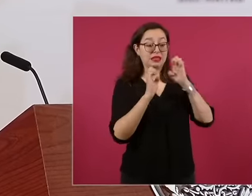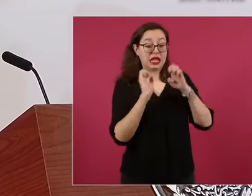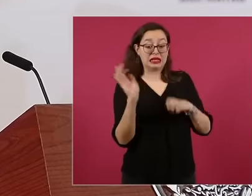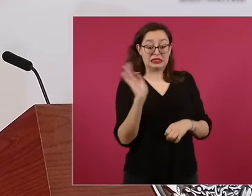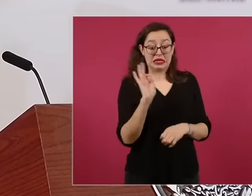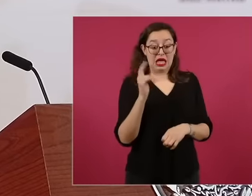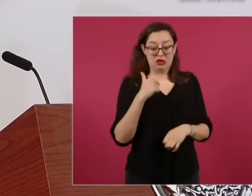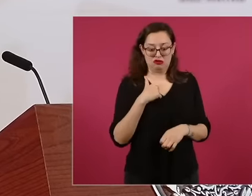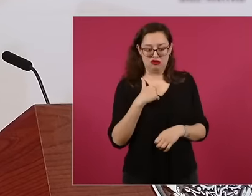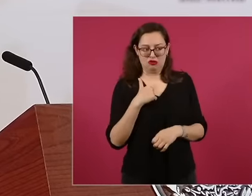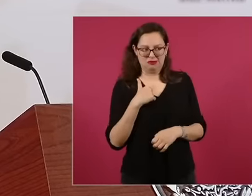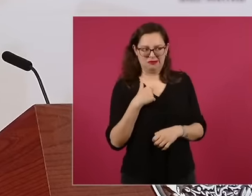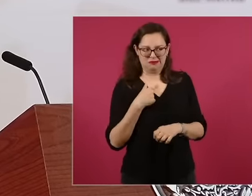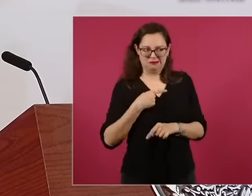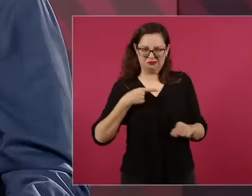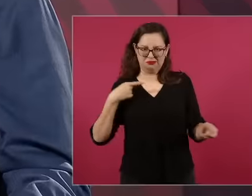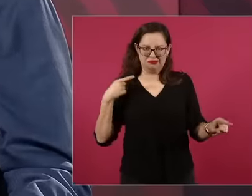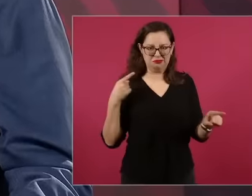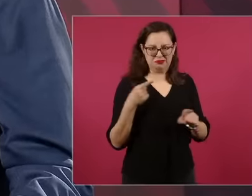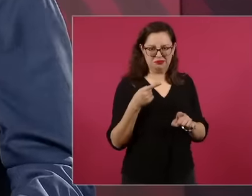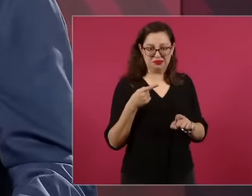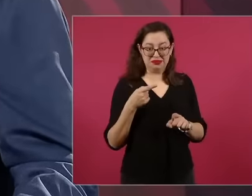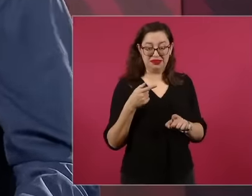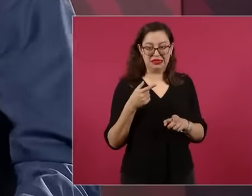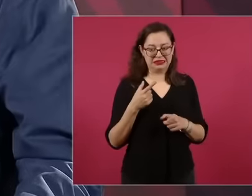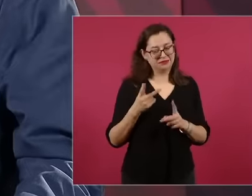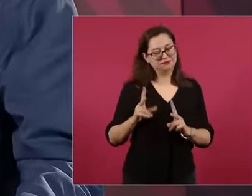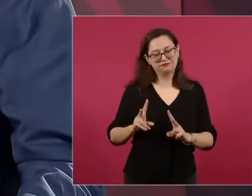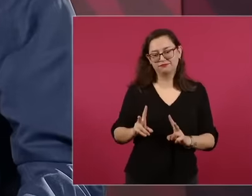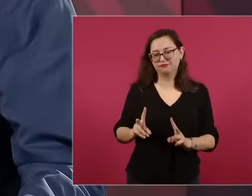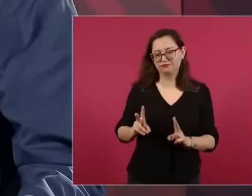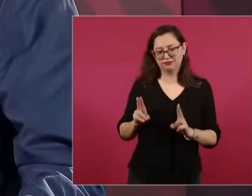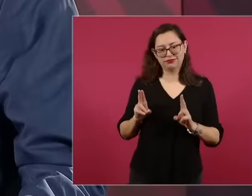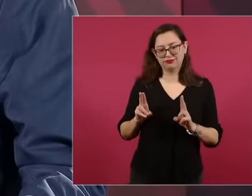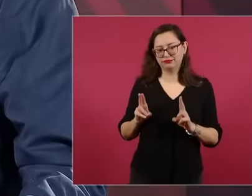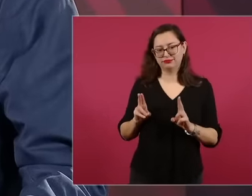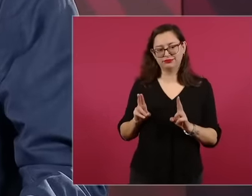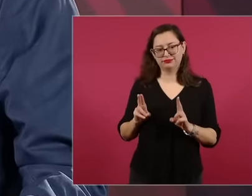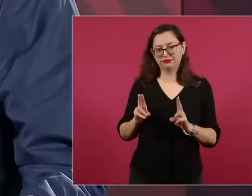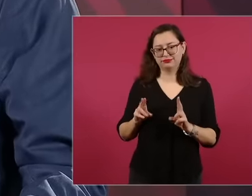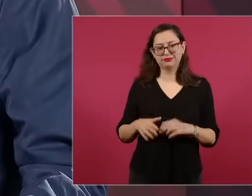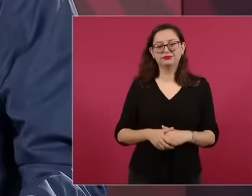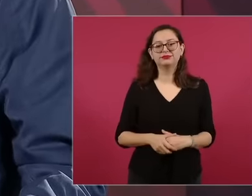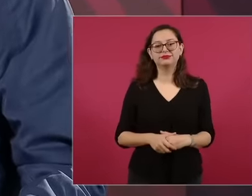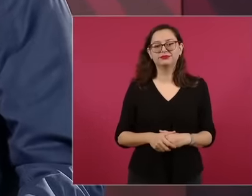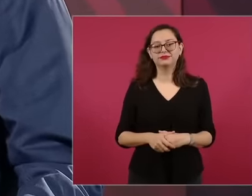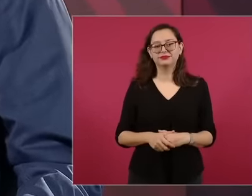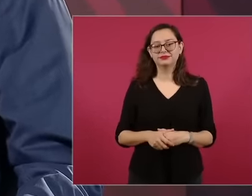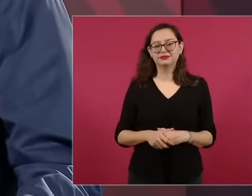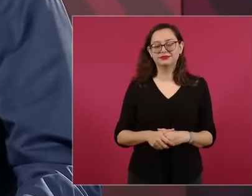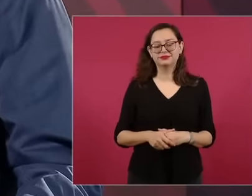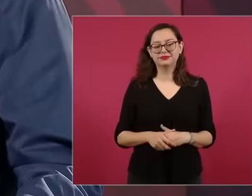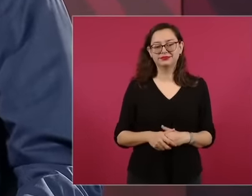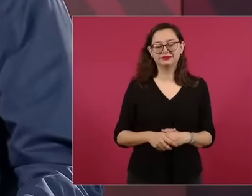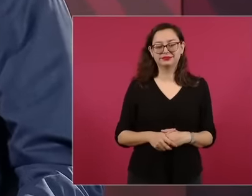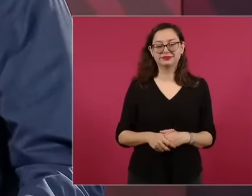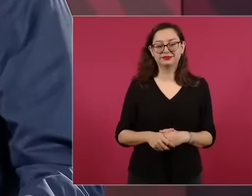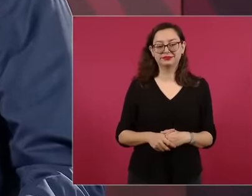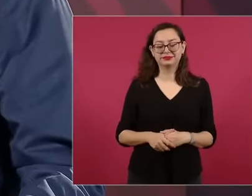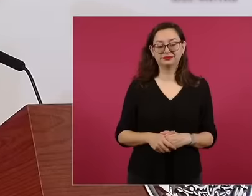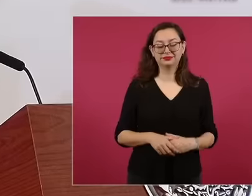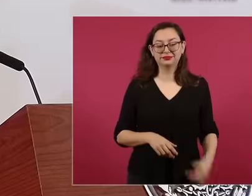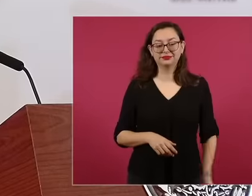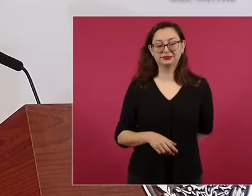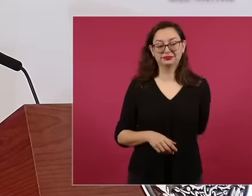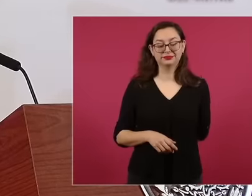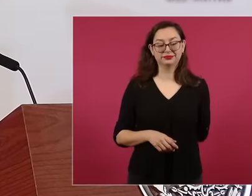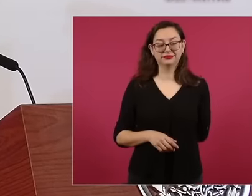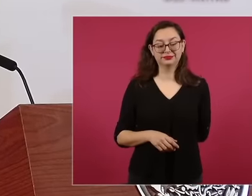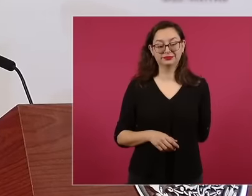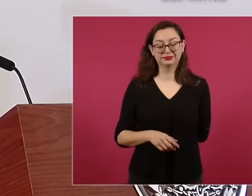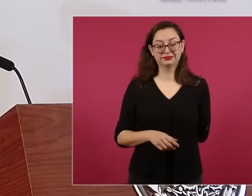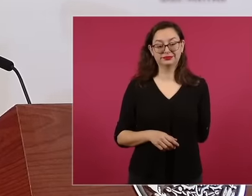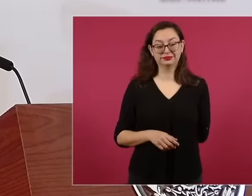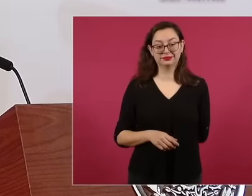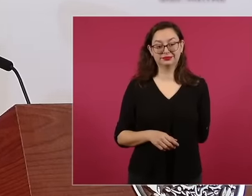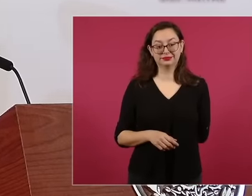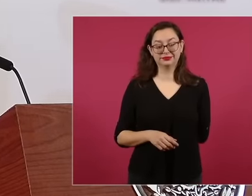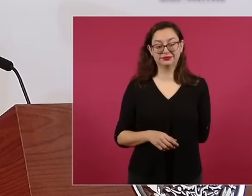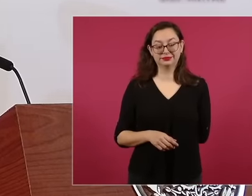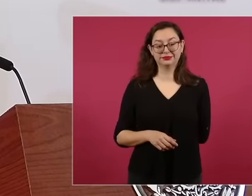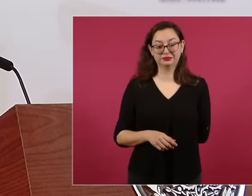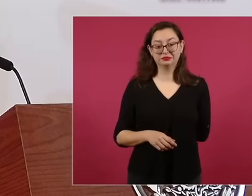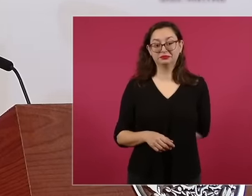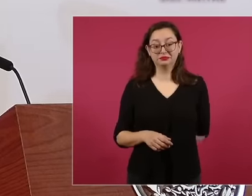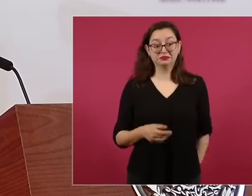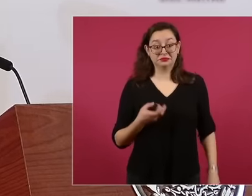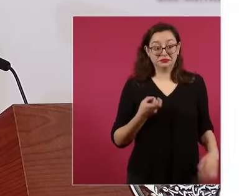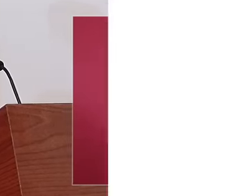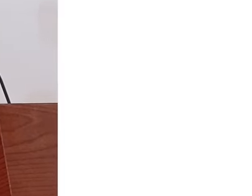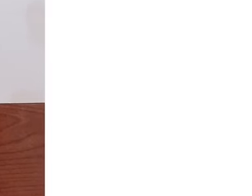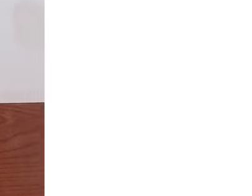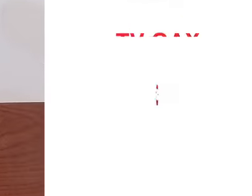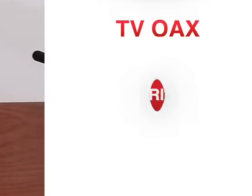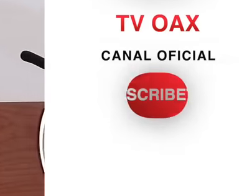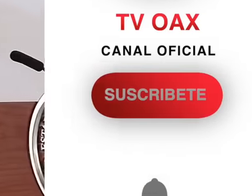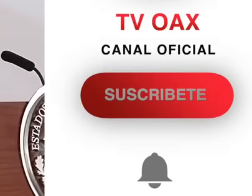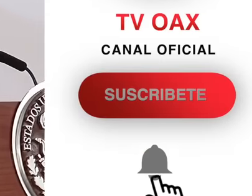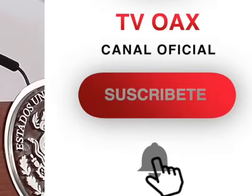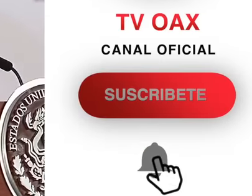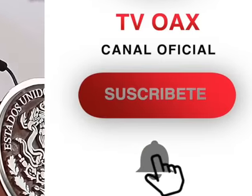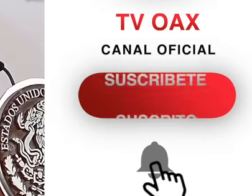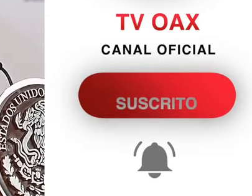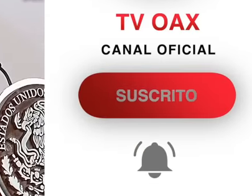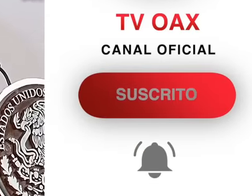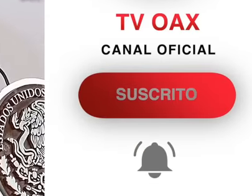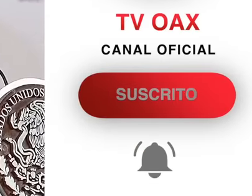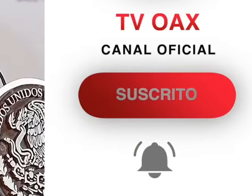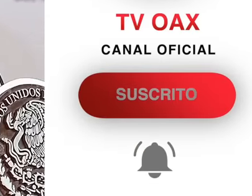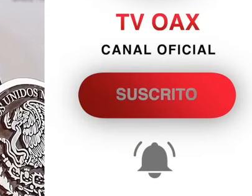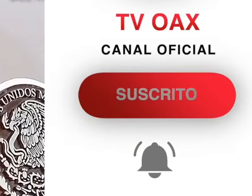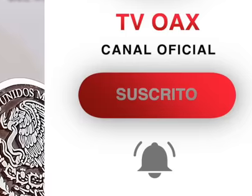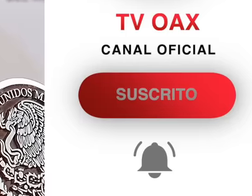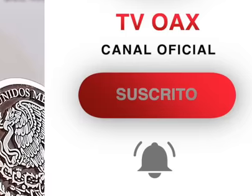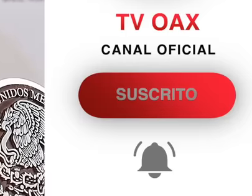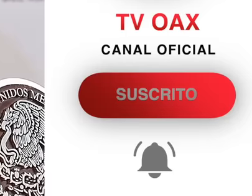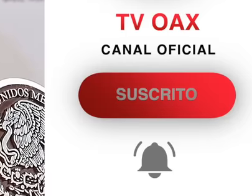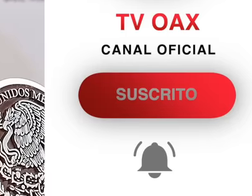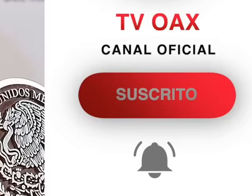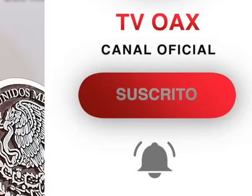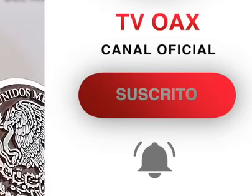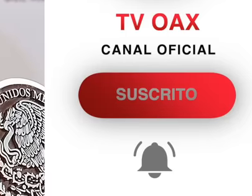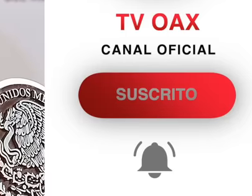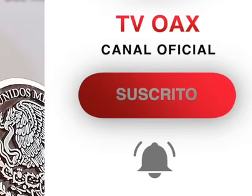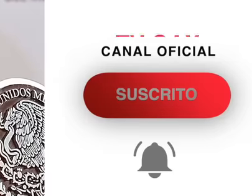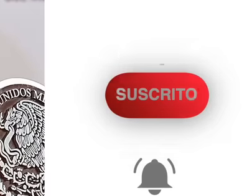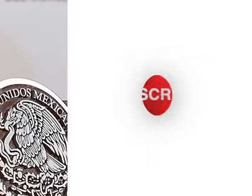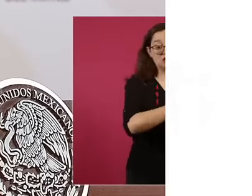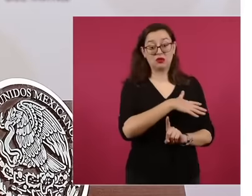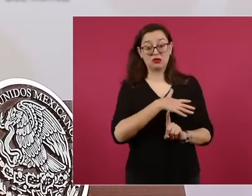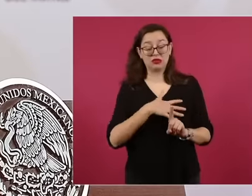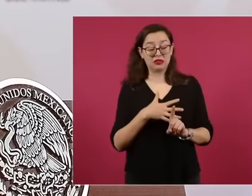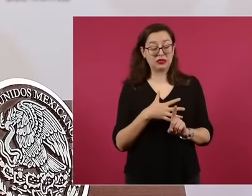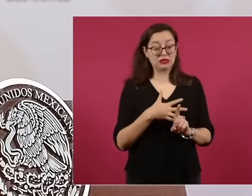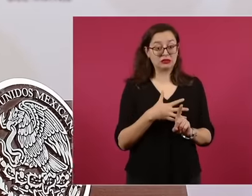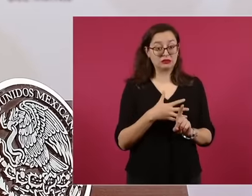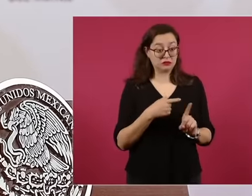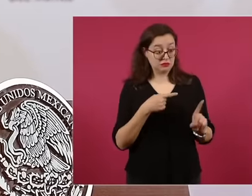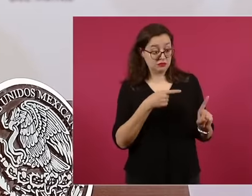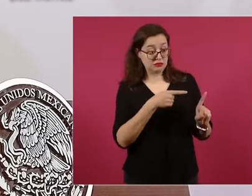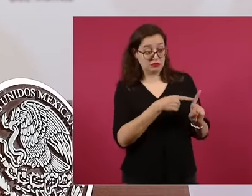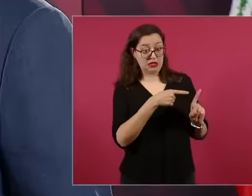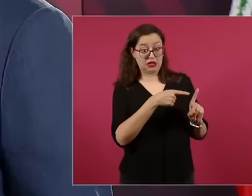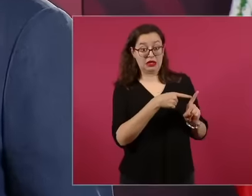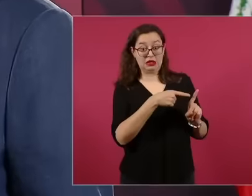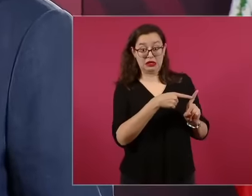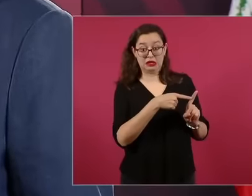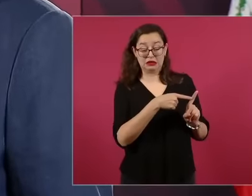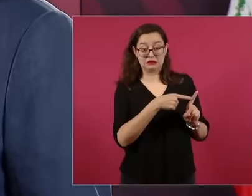normal well cut infection but that's how it started So in that environment Eli then leaves